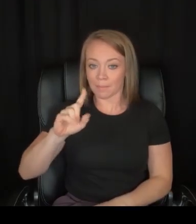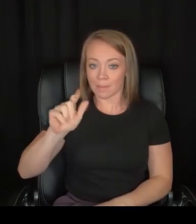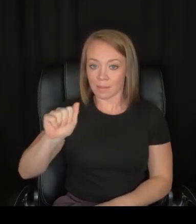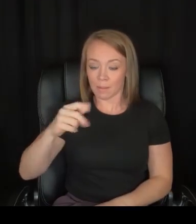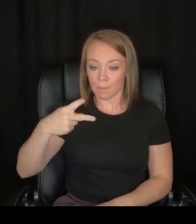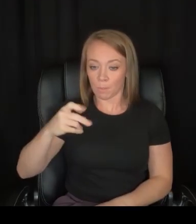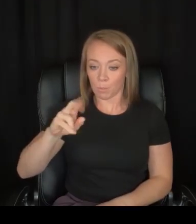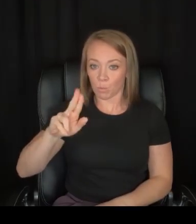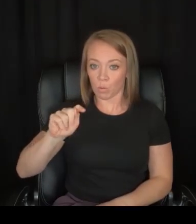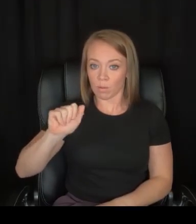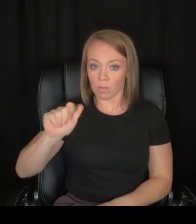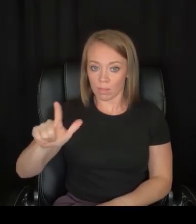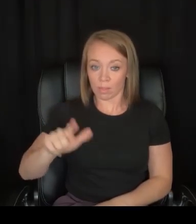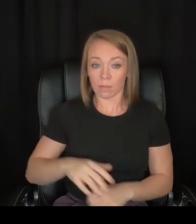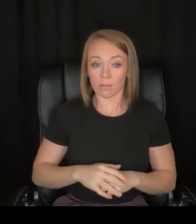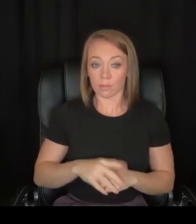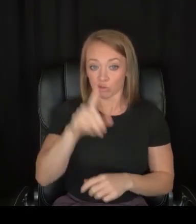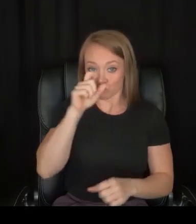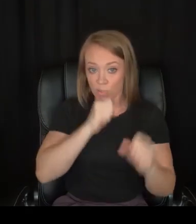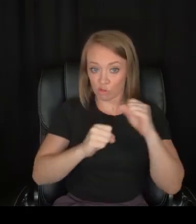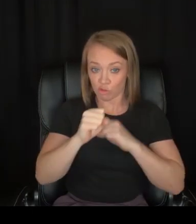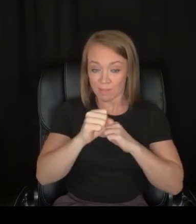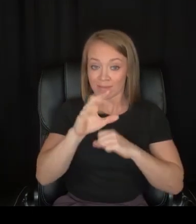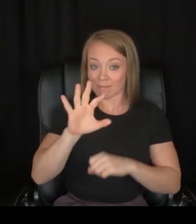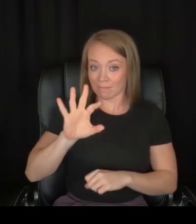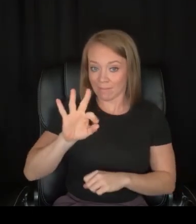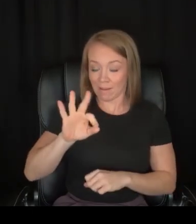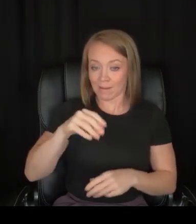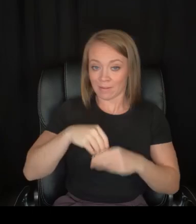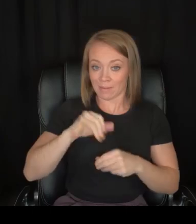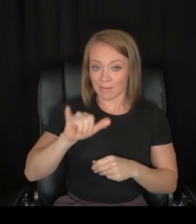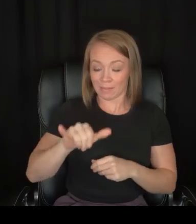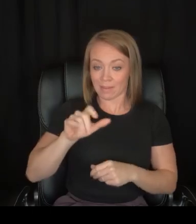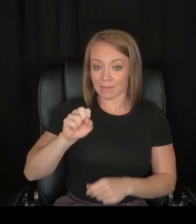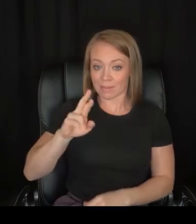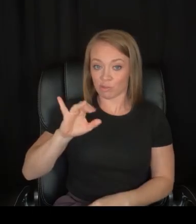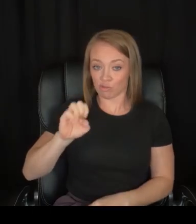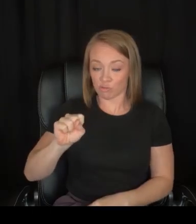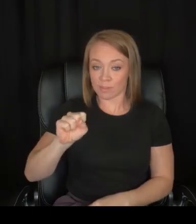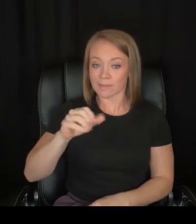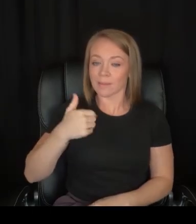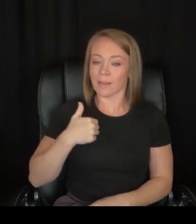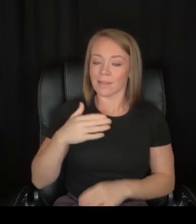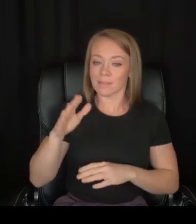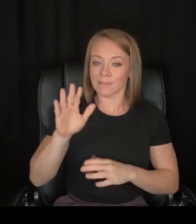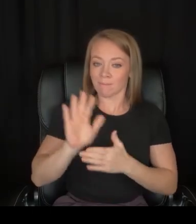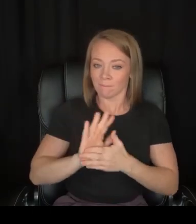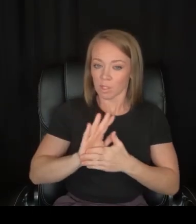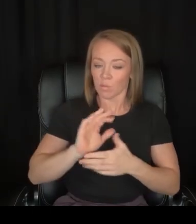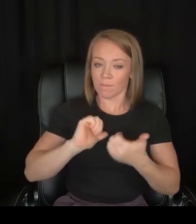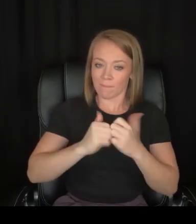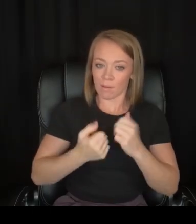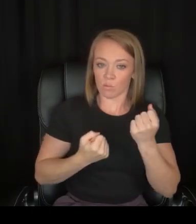Strategy nine of the series includes a video on strategies to support school bus behavior.